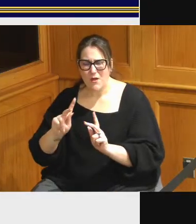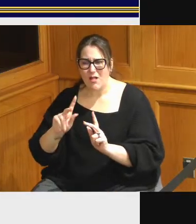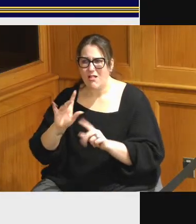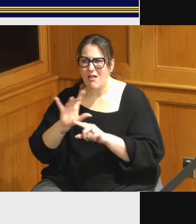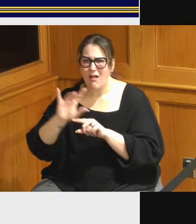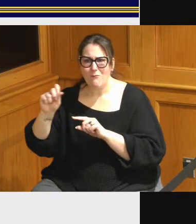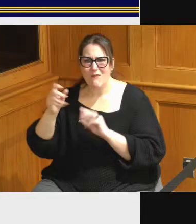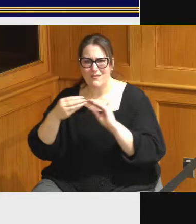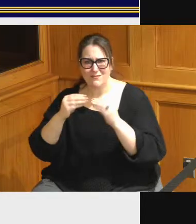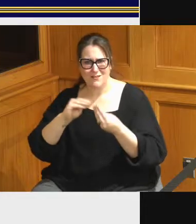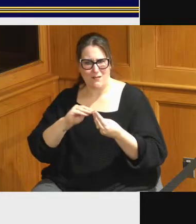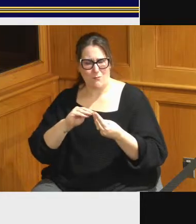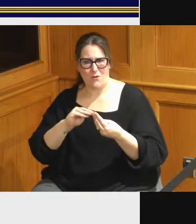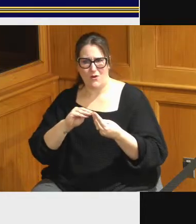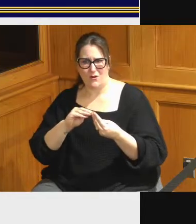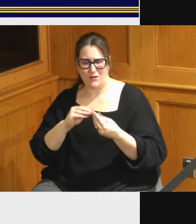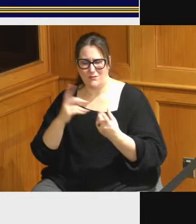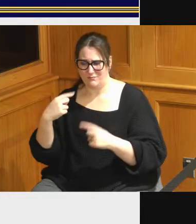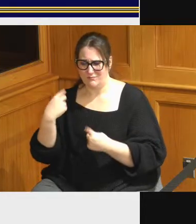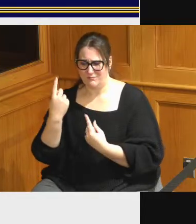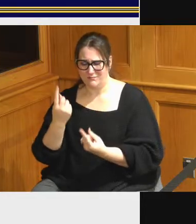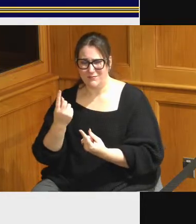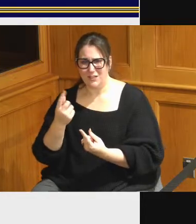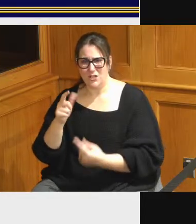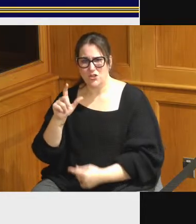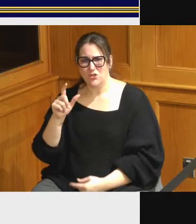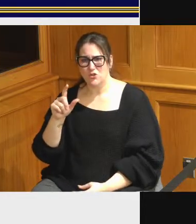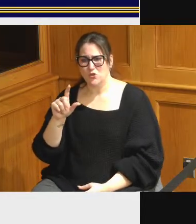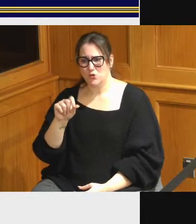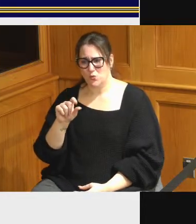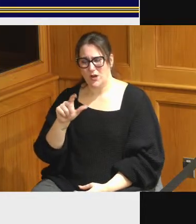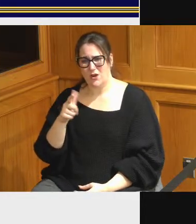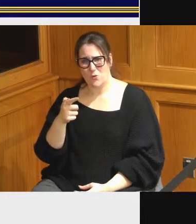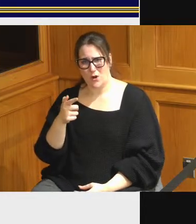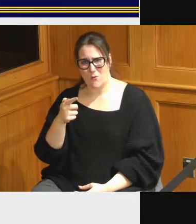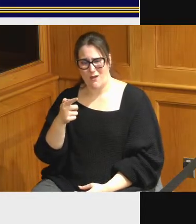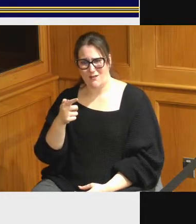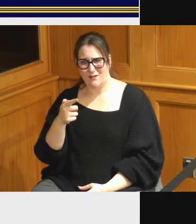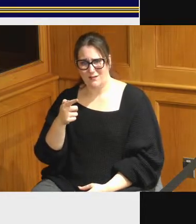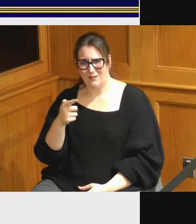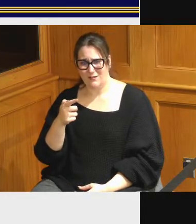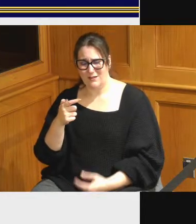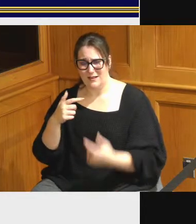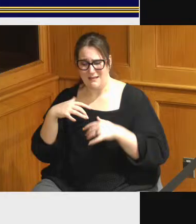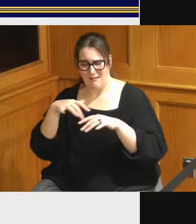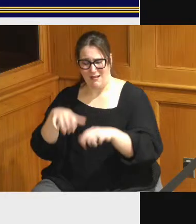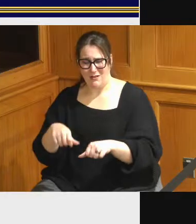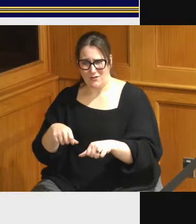number. over the years that I've taken over and it's one of the great recruitment tools we have.